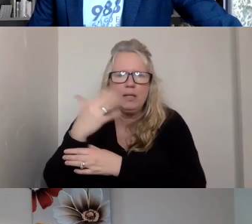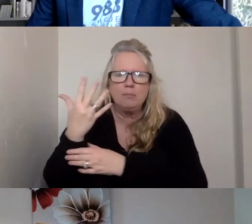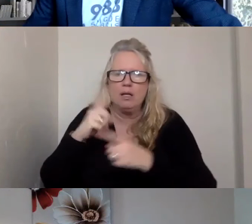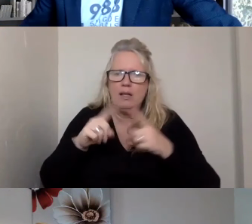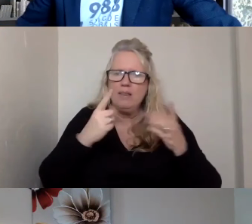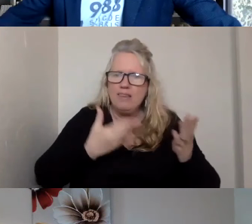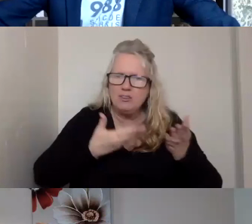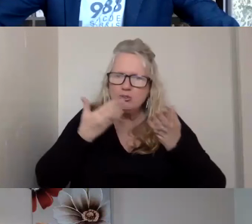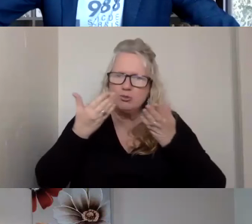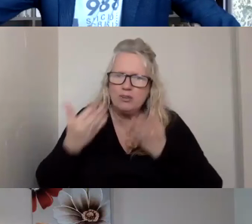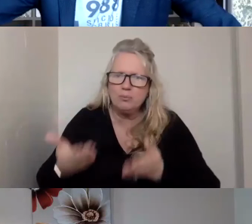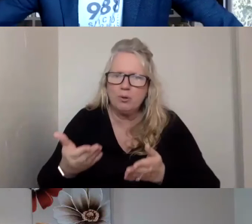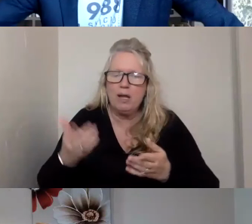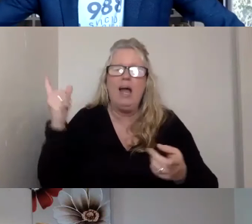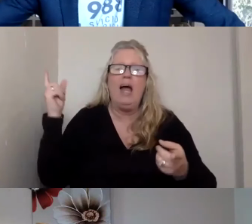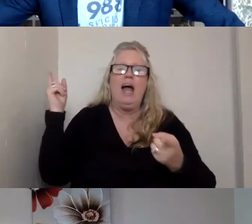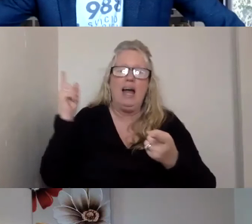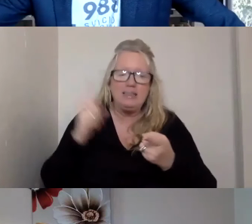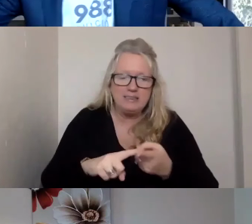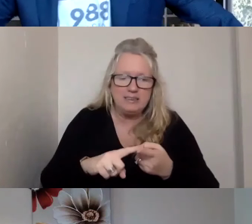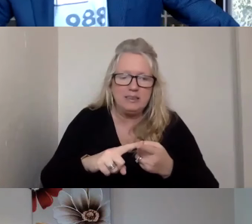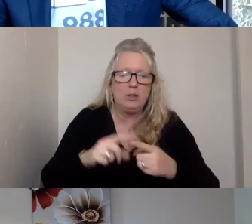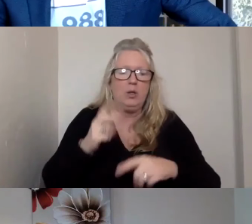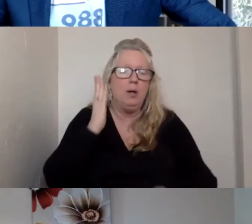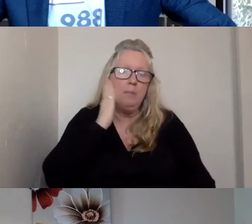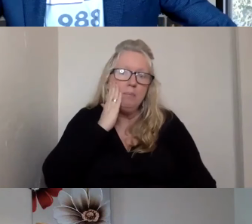THEM THERE UNTIL A BED IS AVAILABLE IN THE ED UNTIL THEY